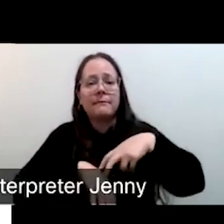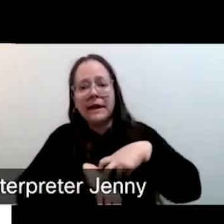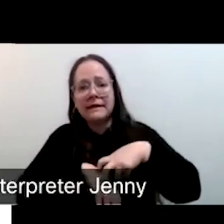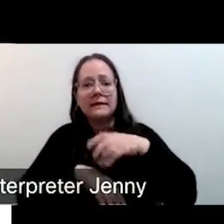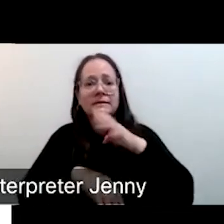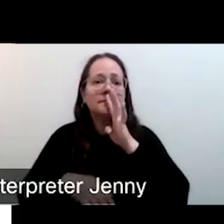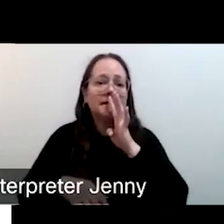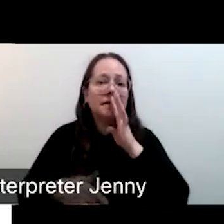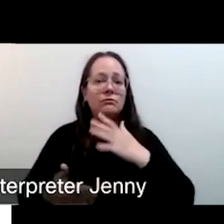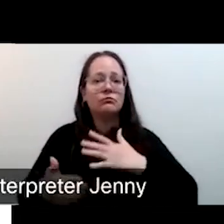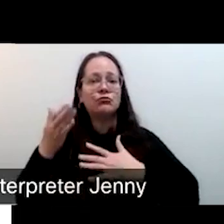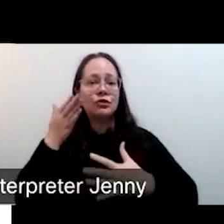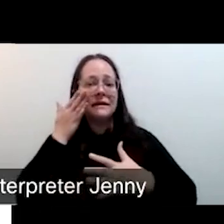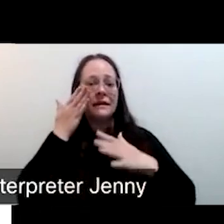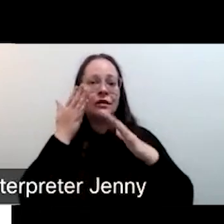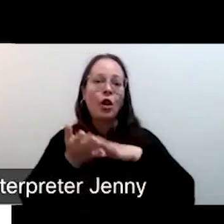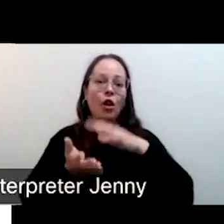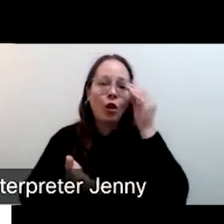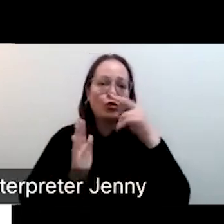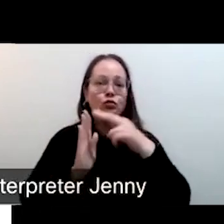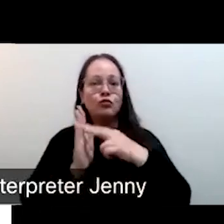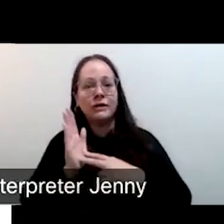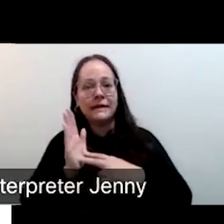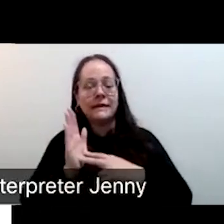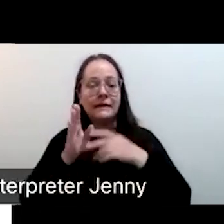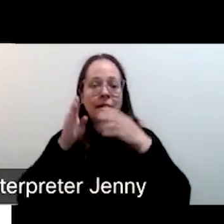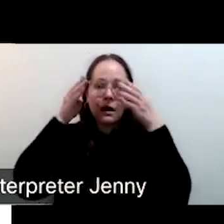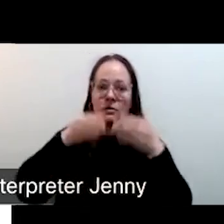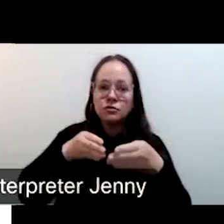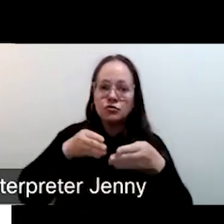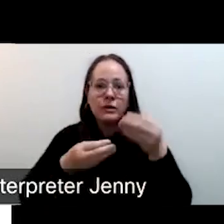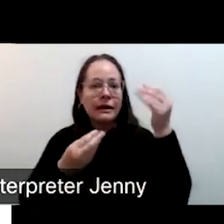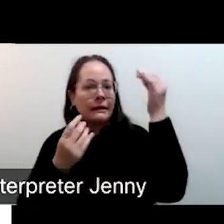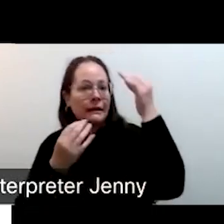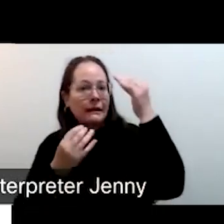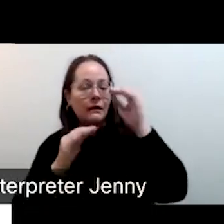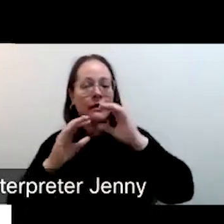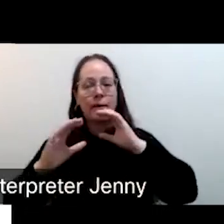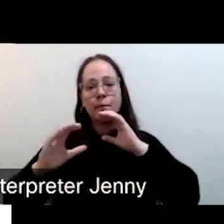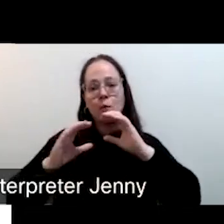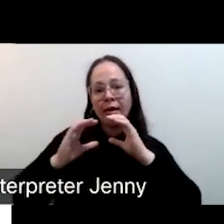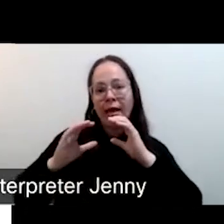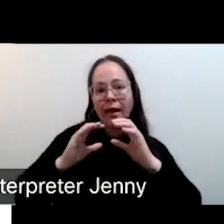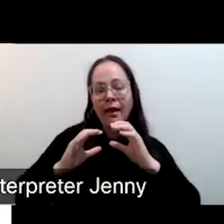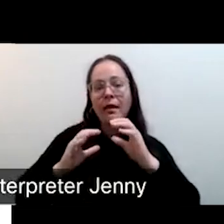breathing, learning, reading, concentrating, thinking, communicating, and working.